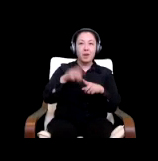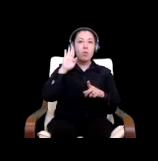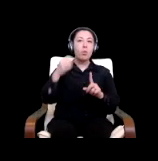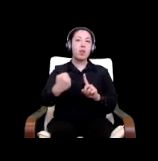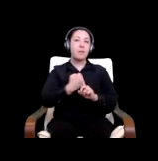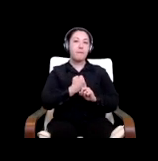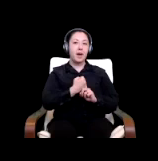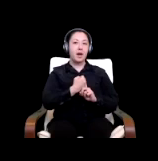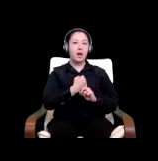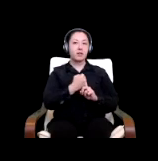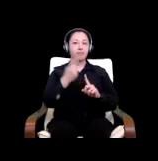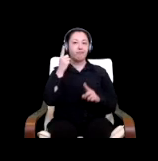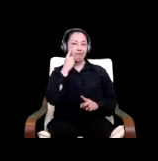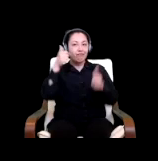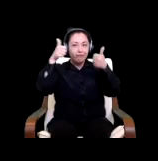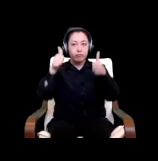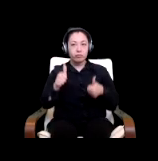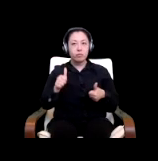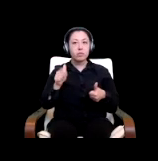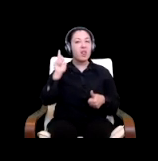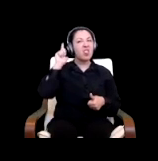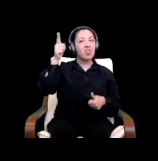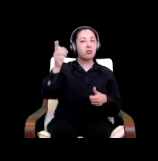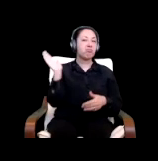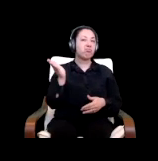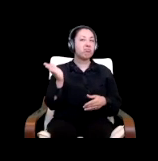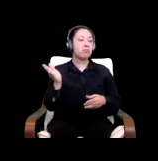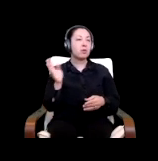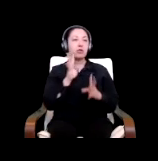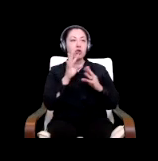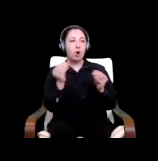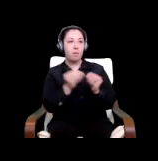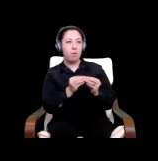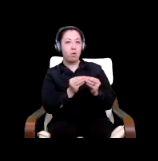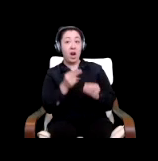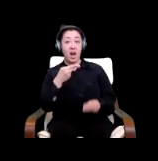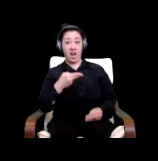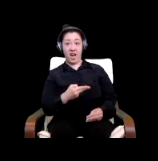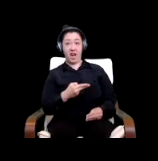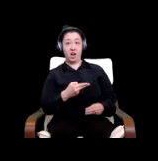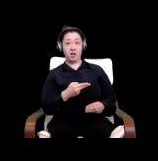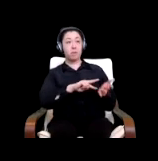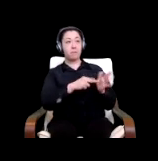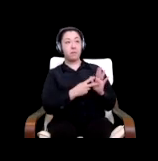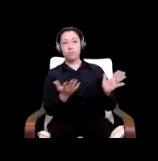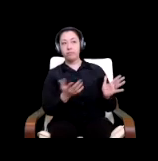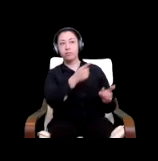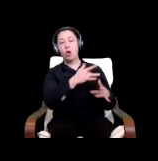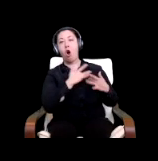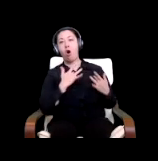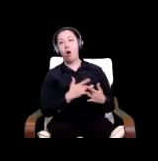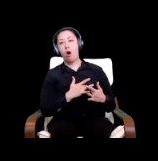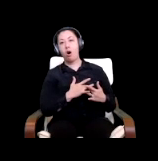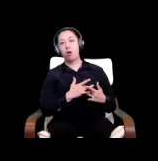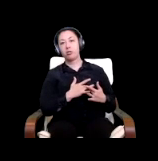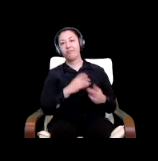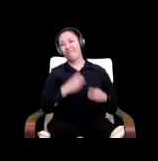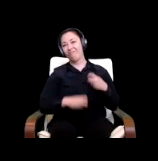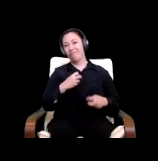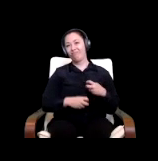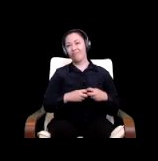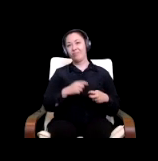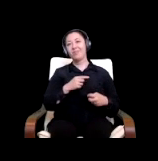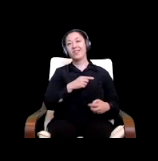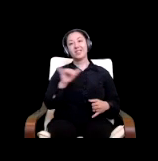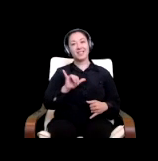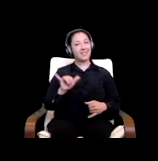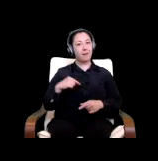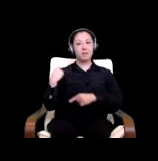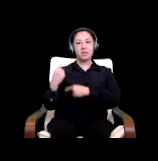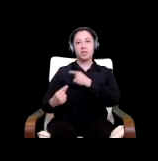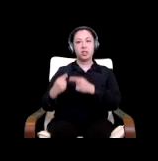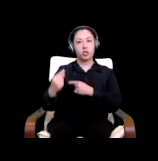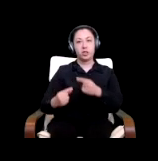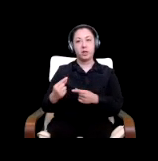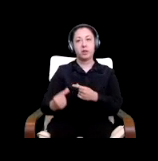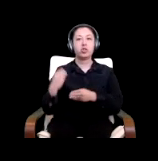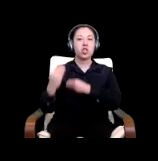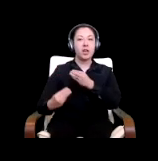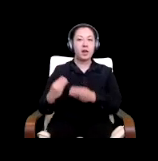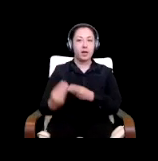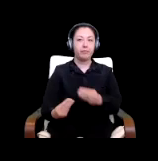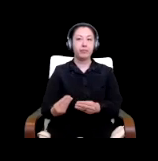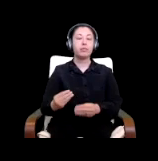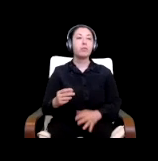H stands for heart defects and this is congenital and often the first medical piece that is